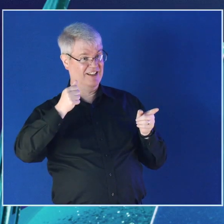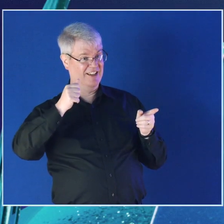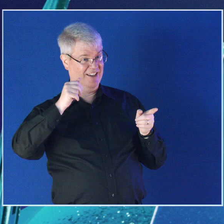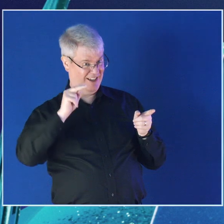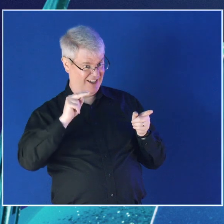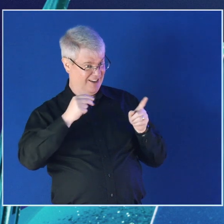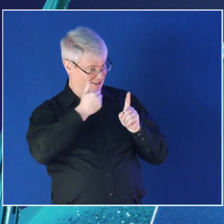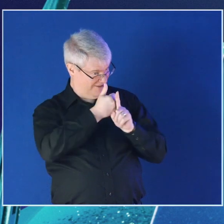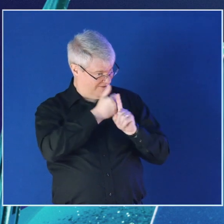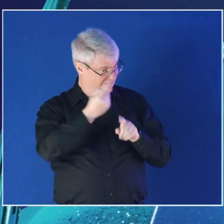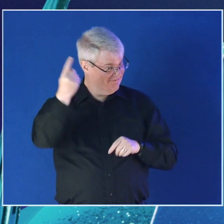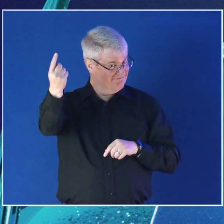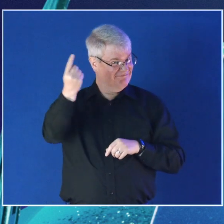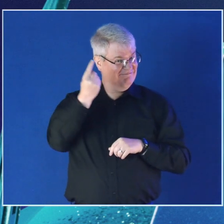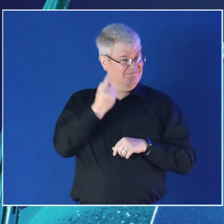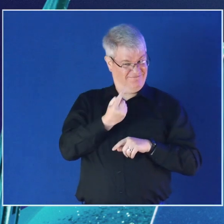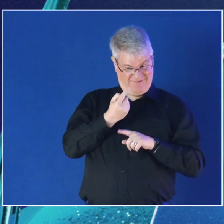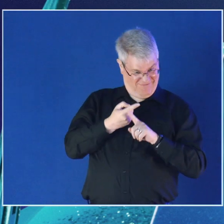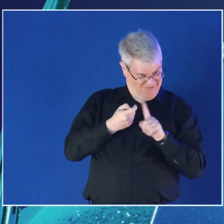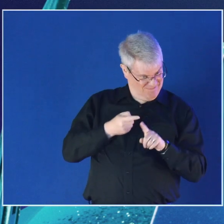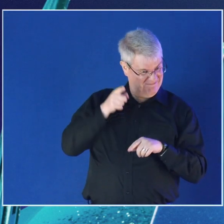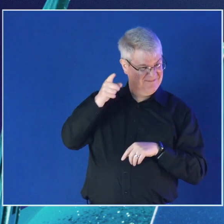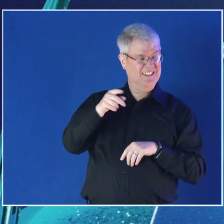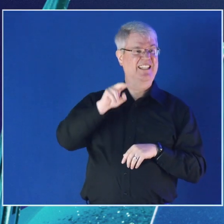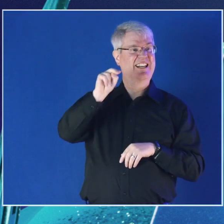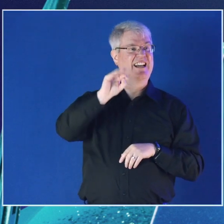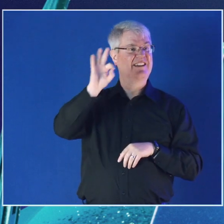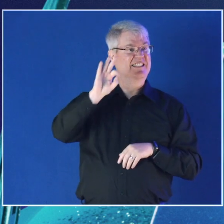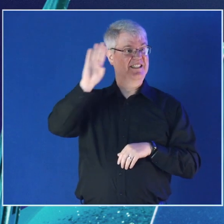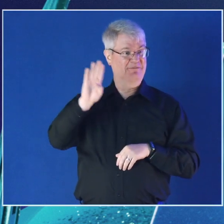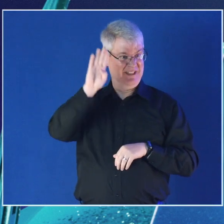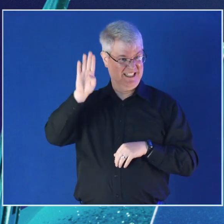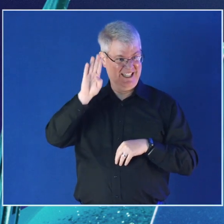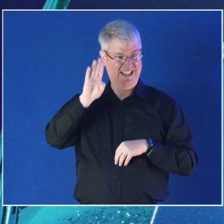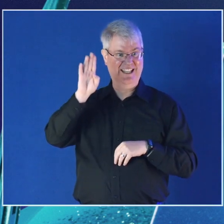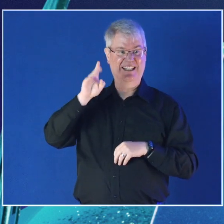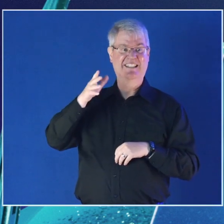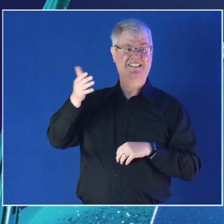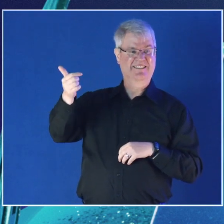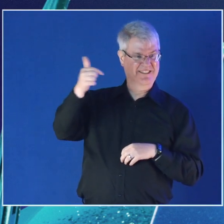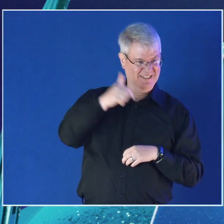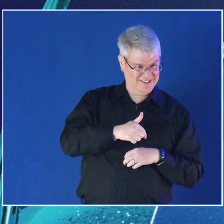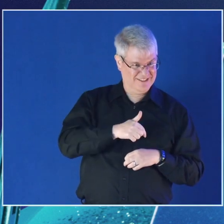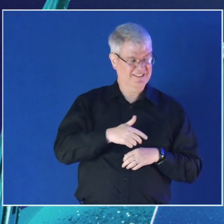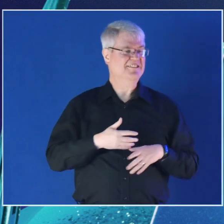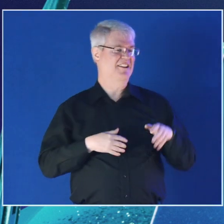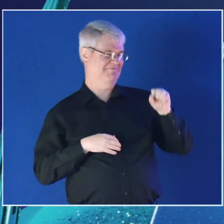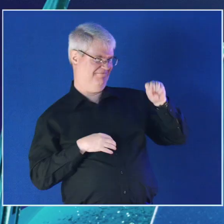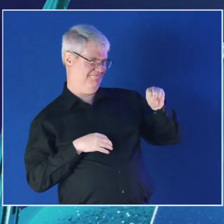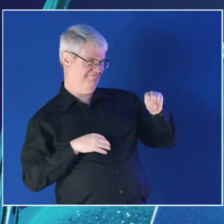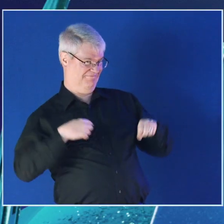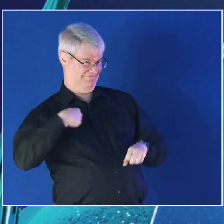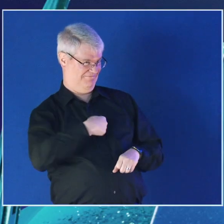We're thrilled to have you with us today. It's great to be here, Clint. Why does the NFB place such an importance